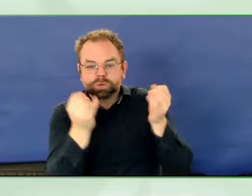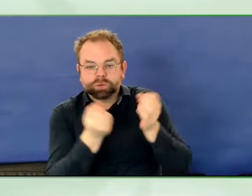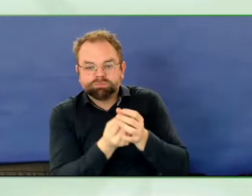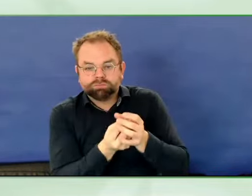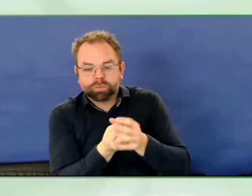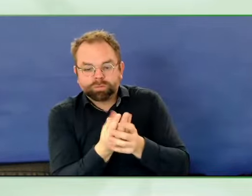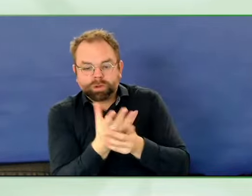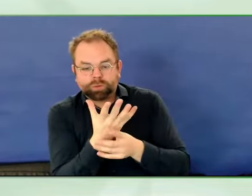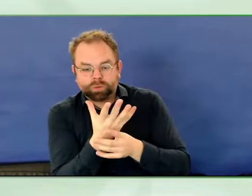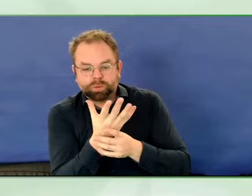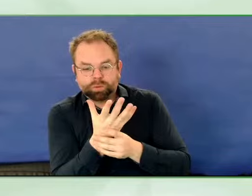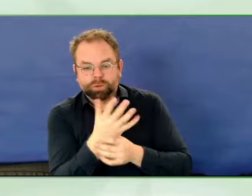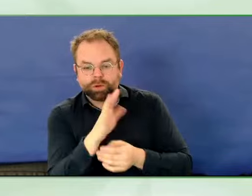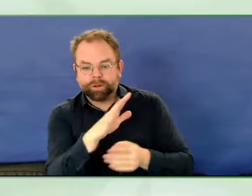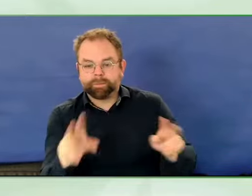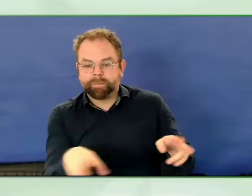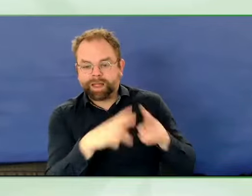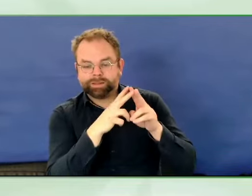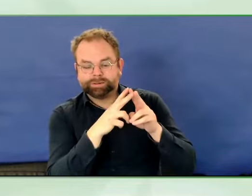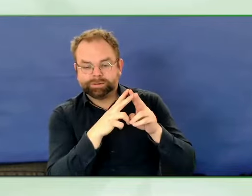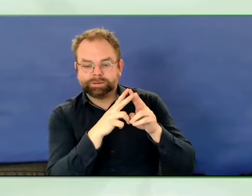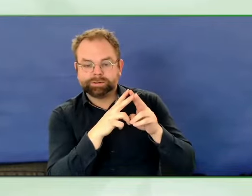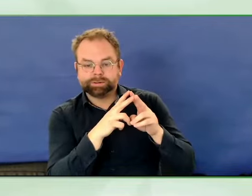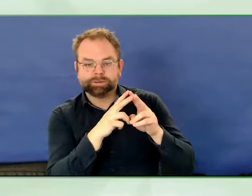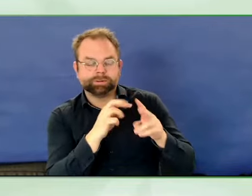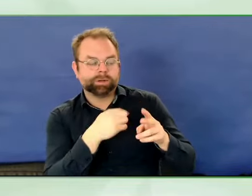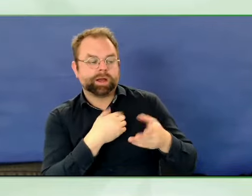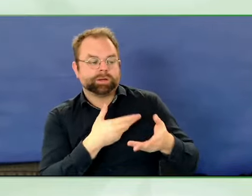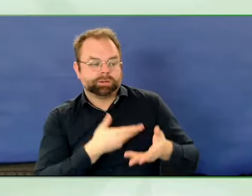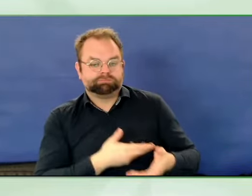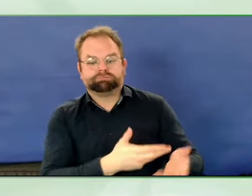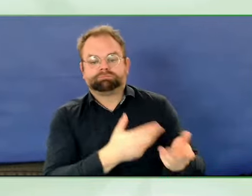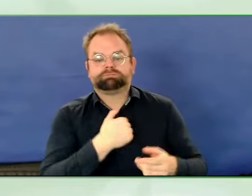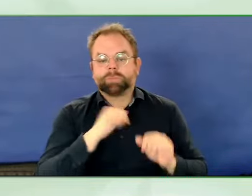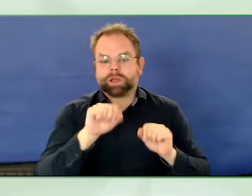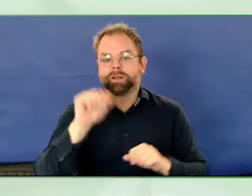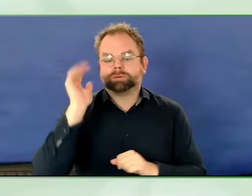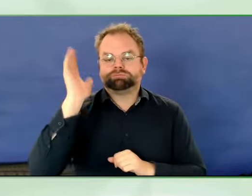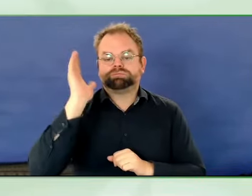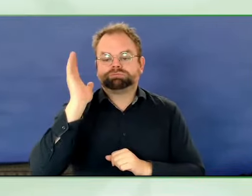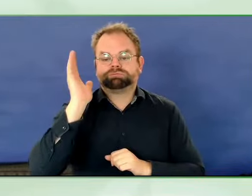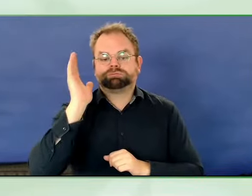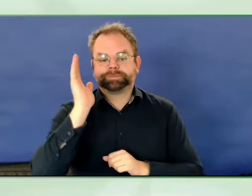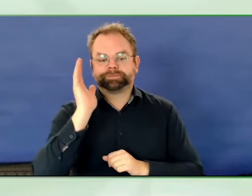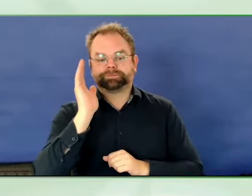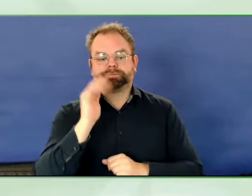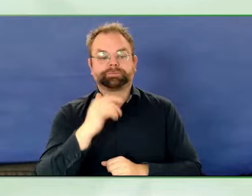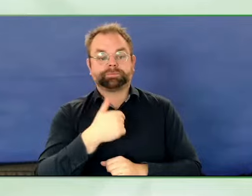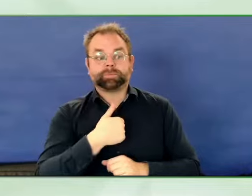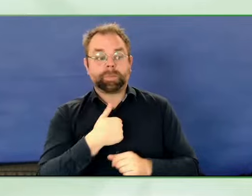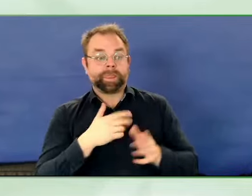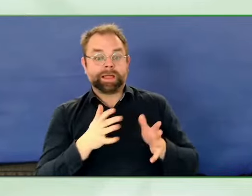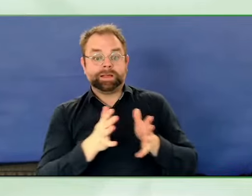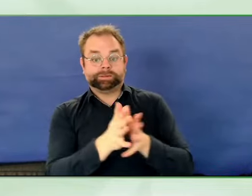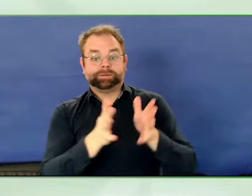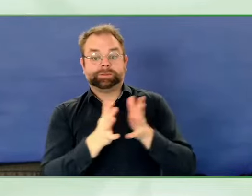And then to a bit more deeply the topic of actually a diversity and inclusion and they